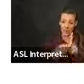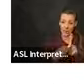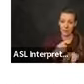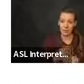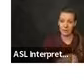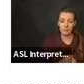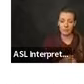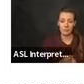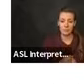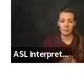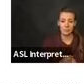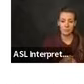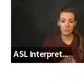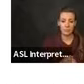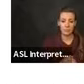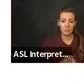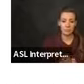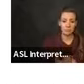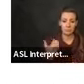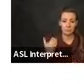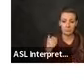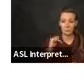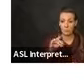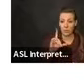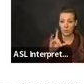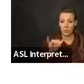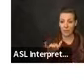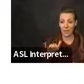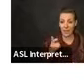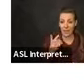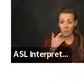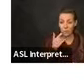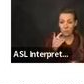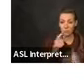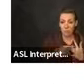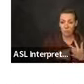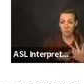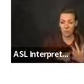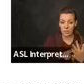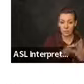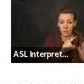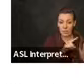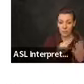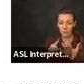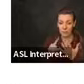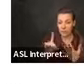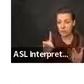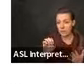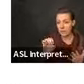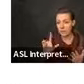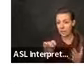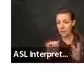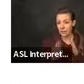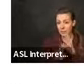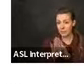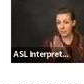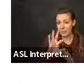And looking since July when we first began seeing the Delta surge, 96 people have